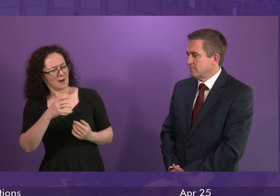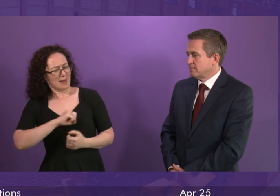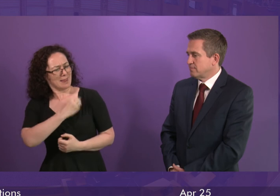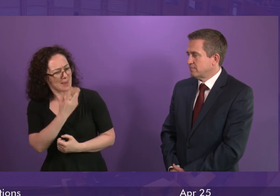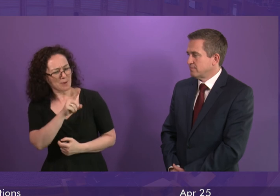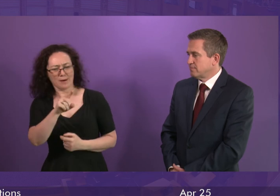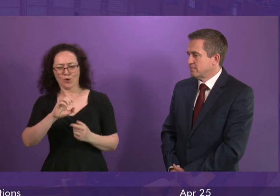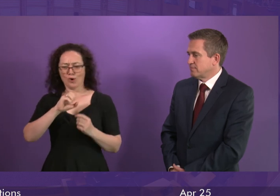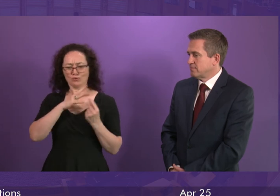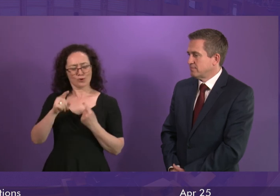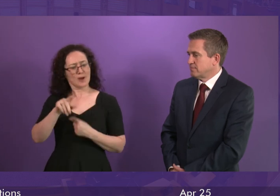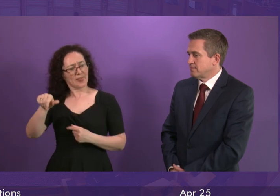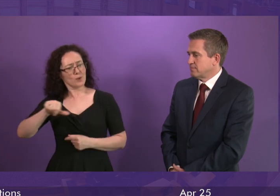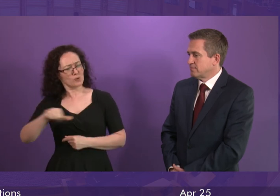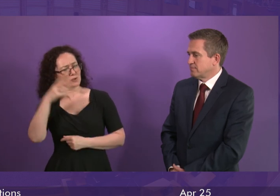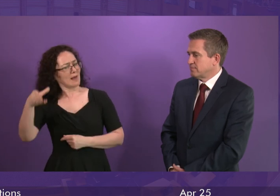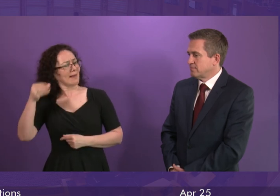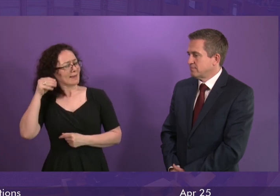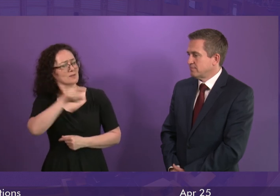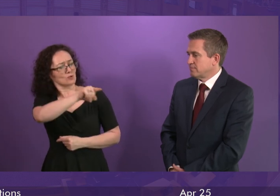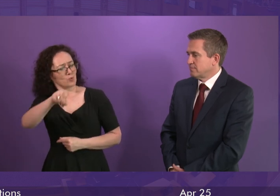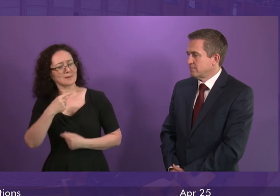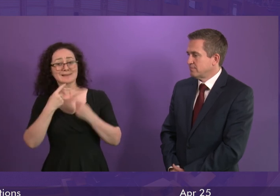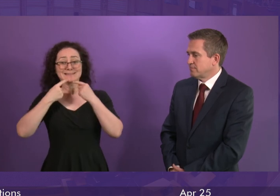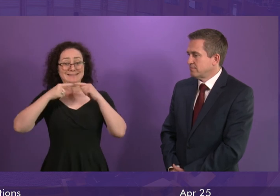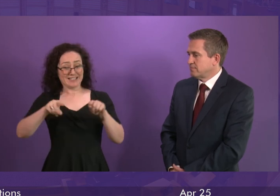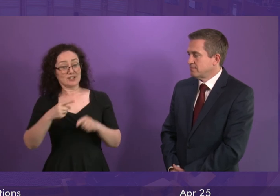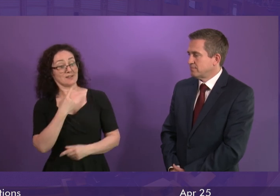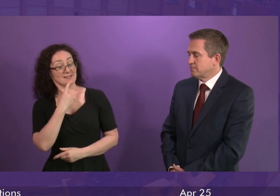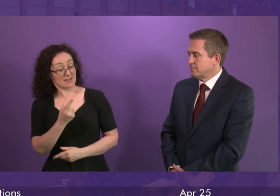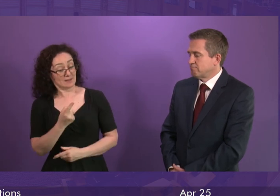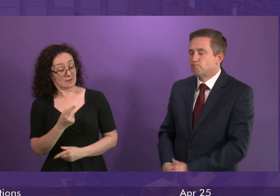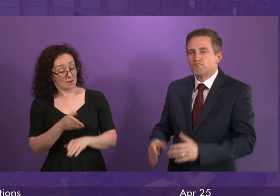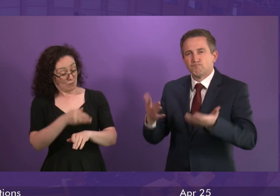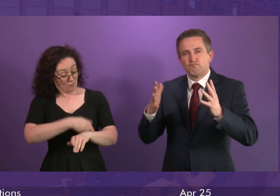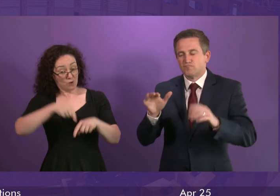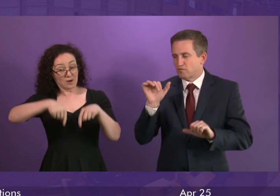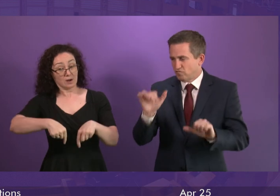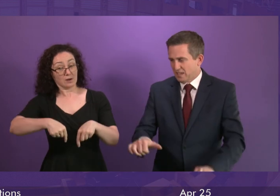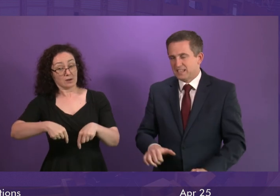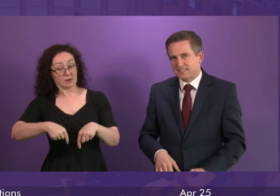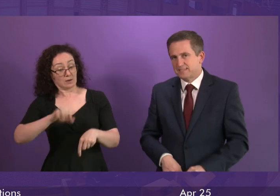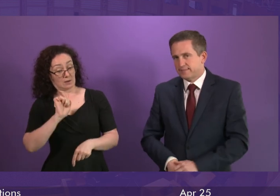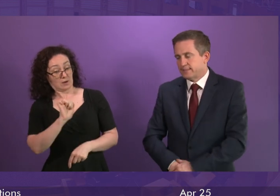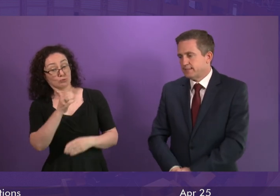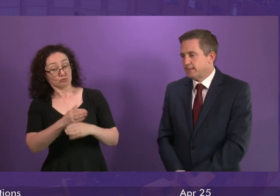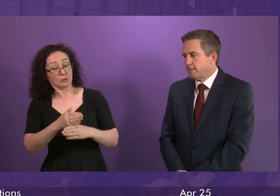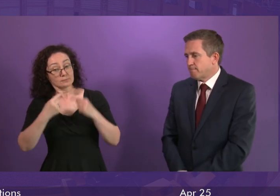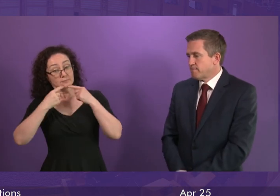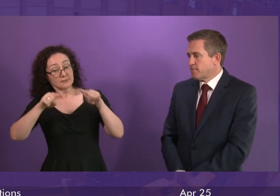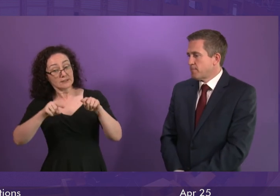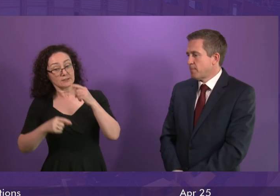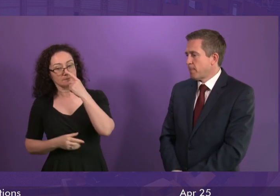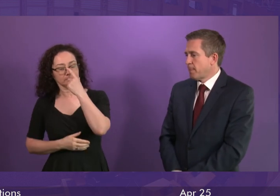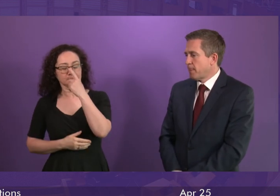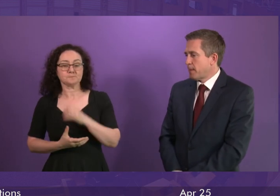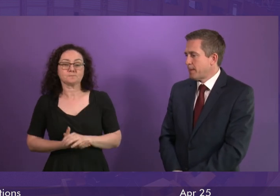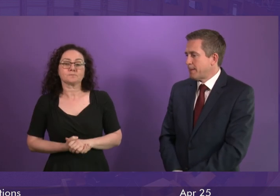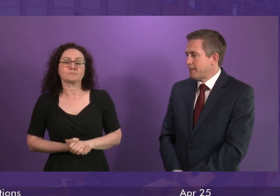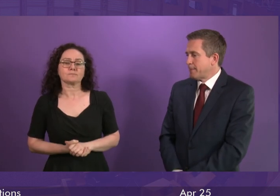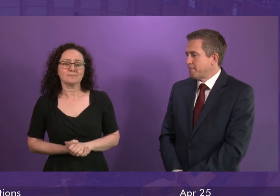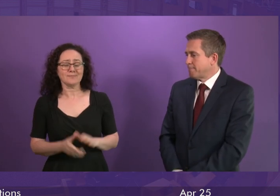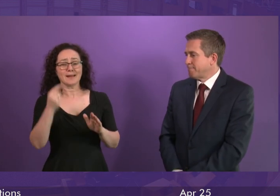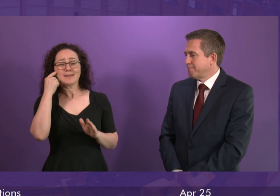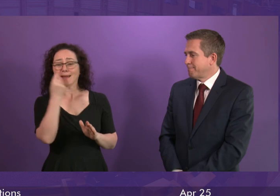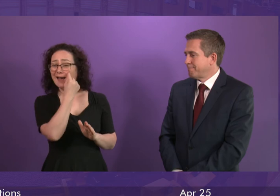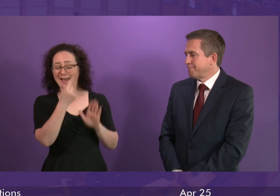views of a teacher, which Jenny Gilruth was before she entered Parliament.